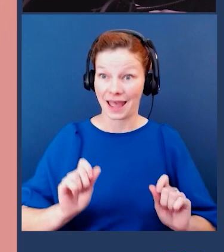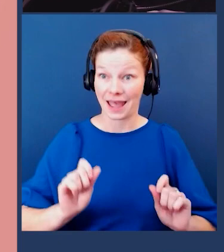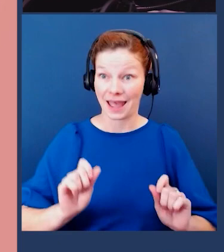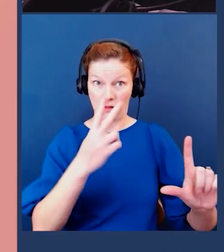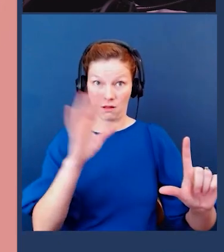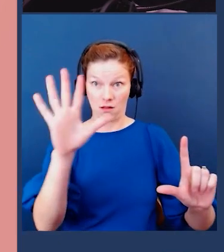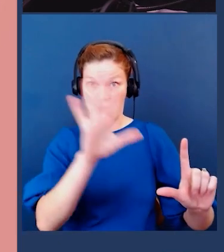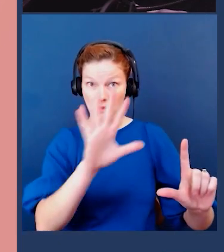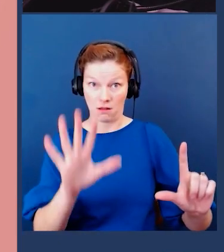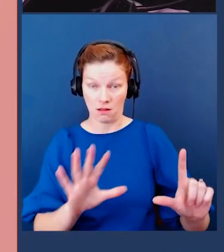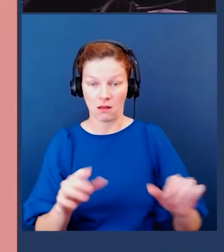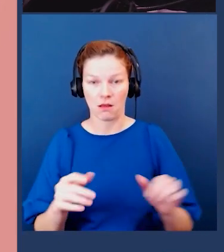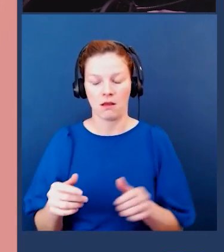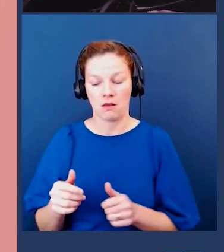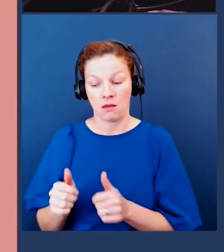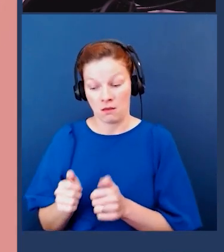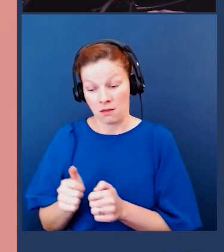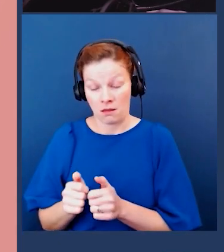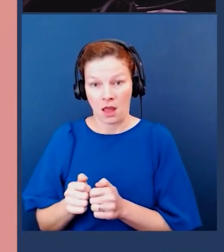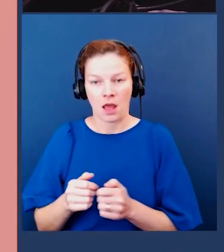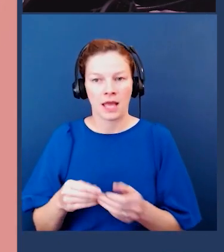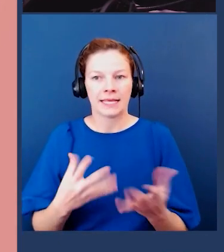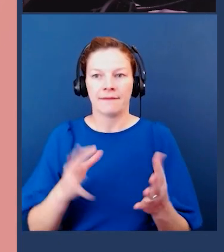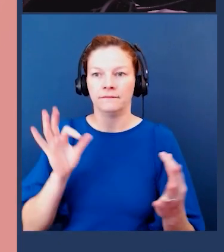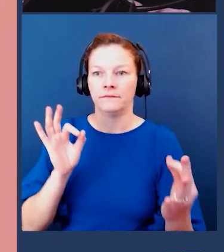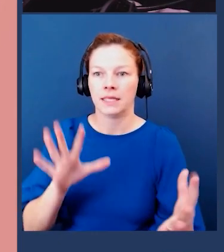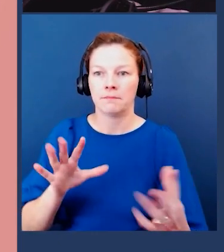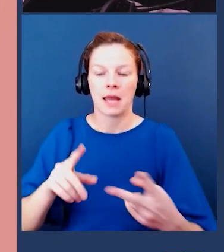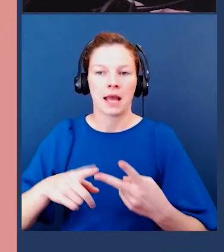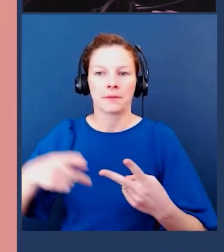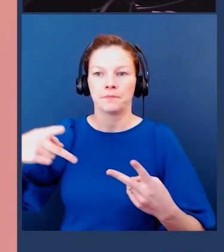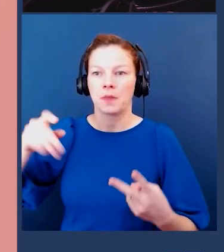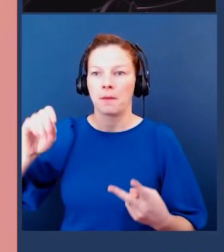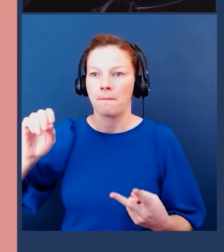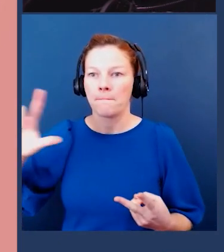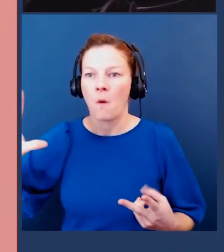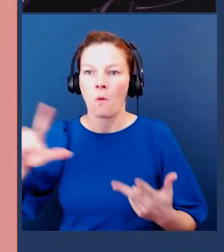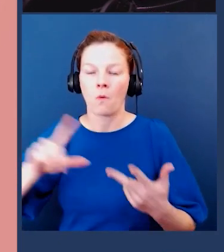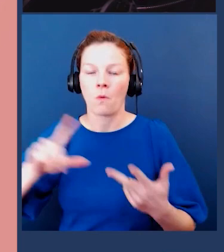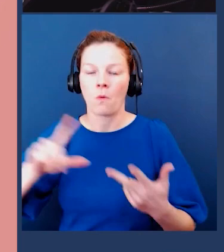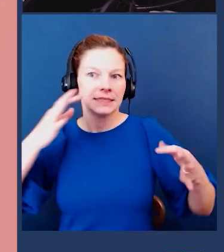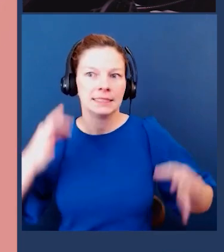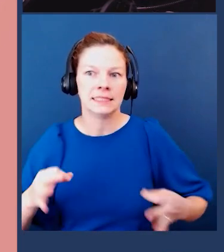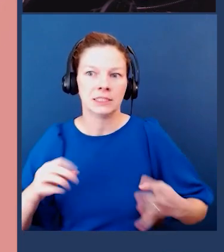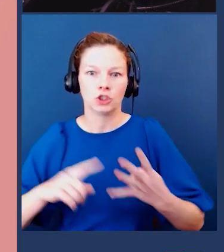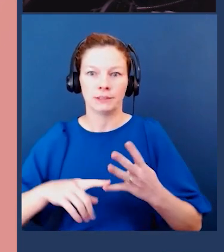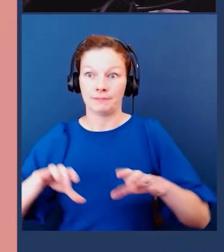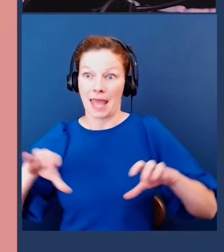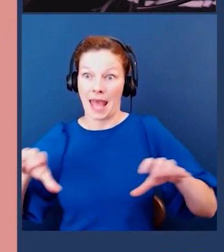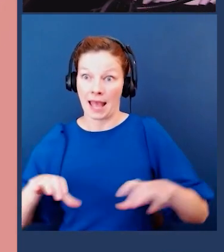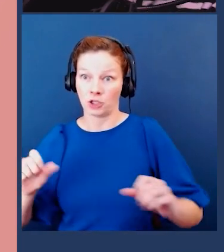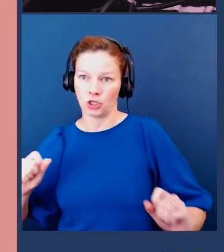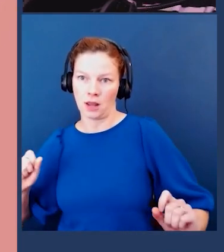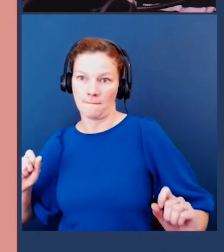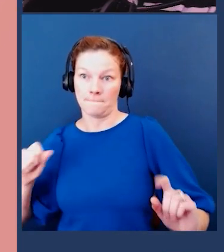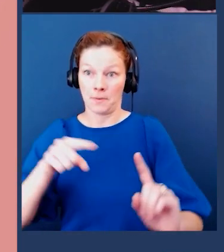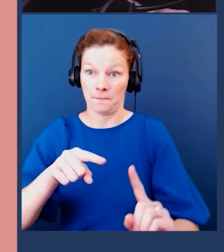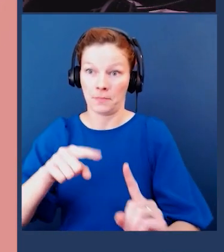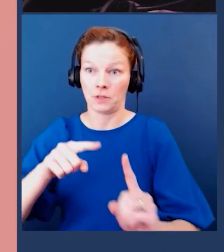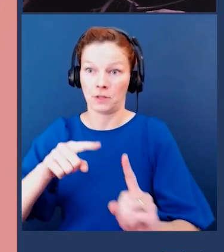feedback or decision or pulled or action that goes, you know, up to Unreal Engine through the PlayFab